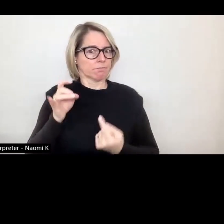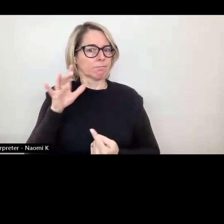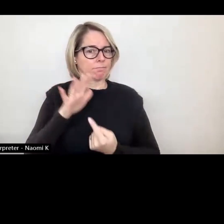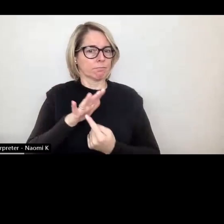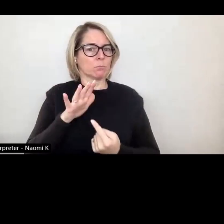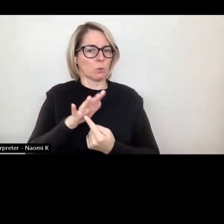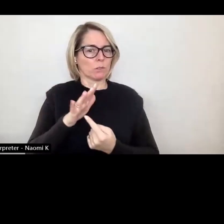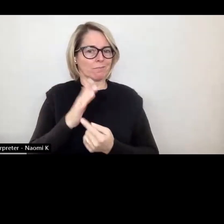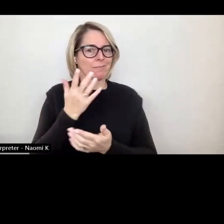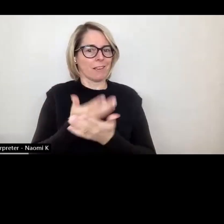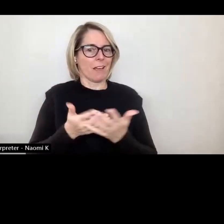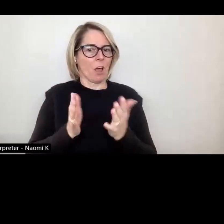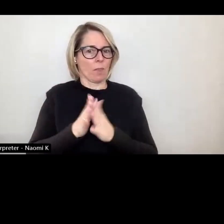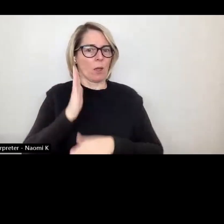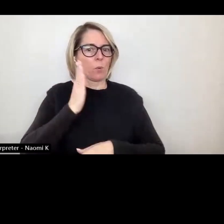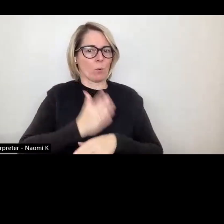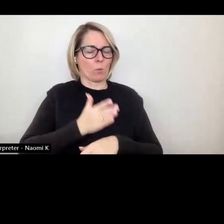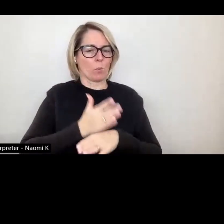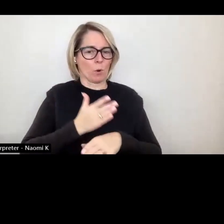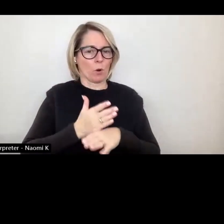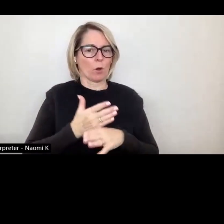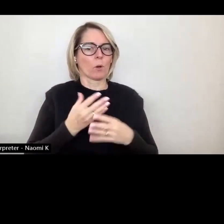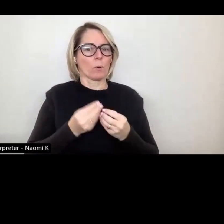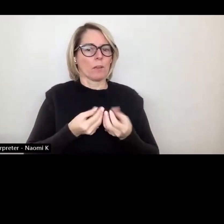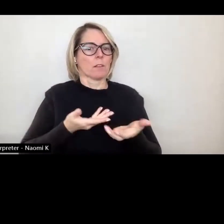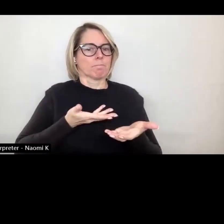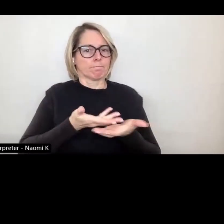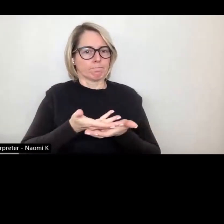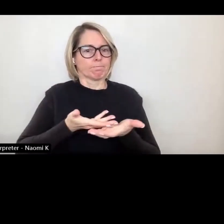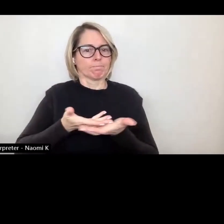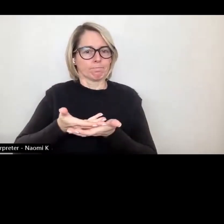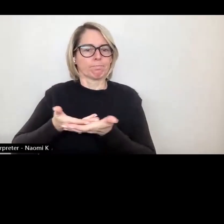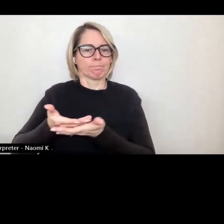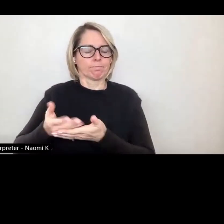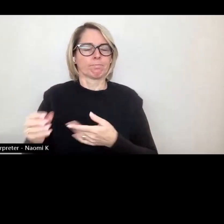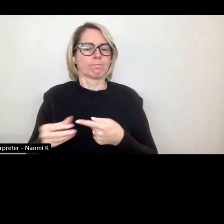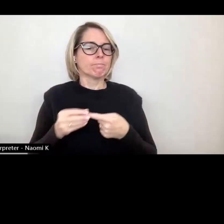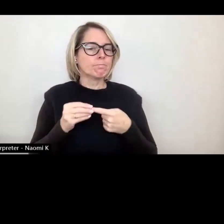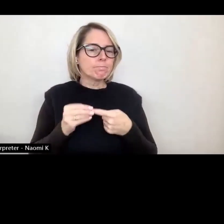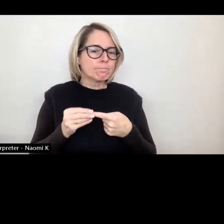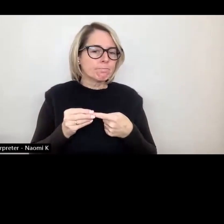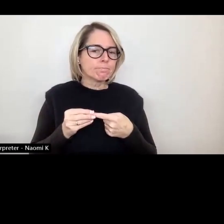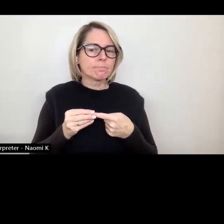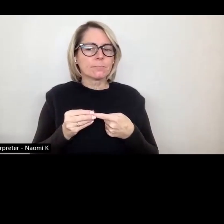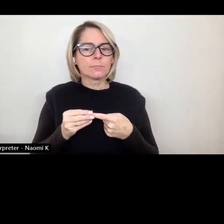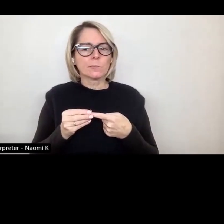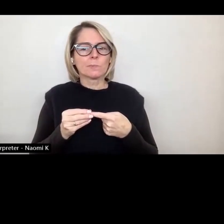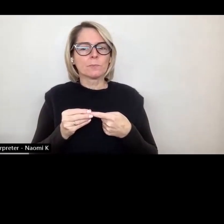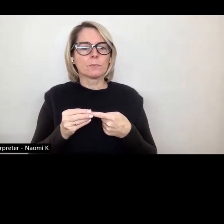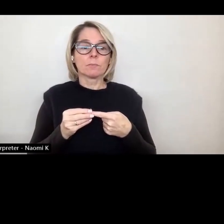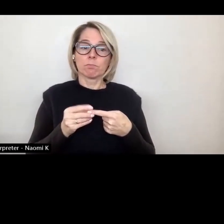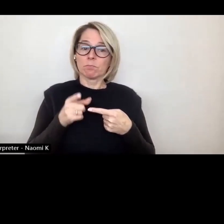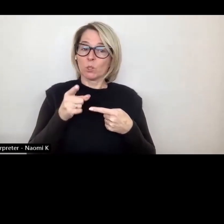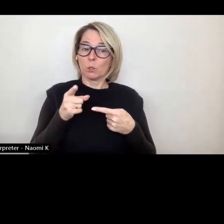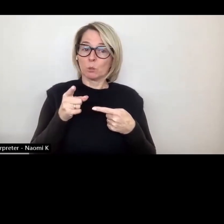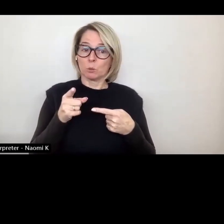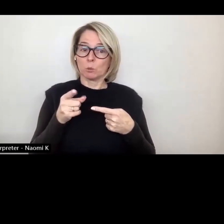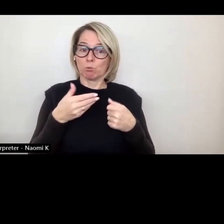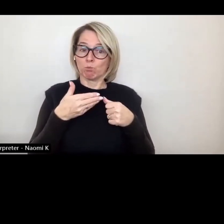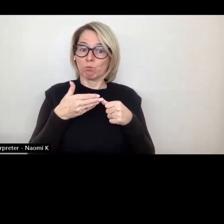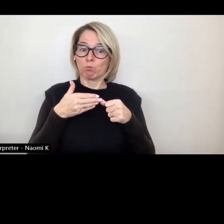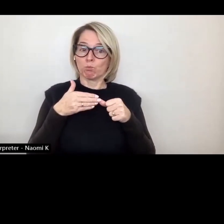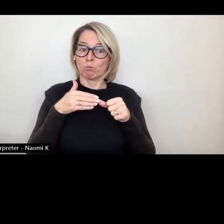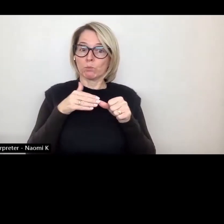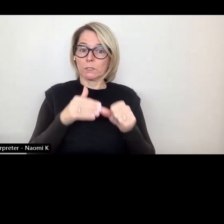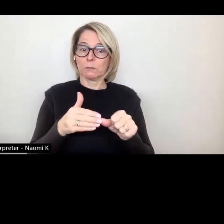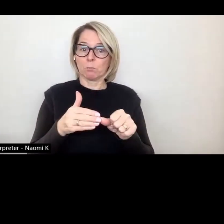So those are things like how well do you respond when carers are approaching you for help,